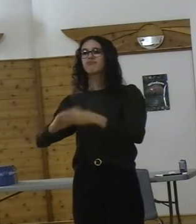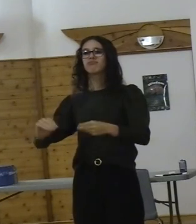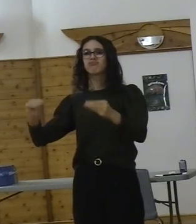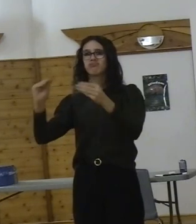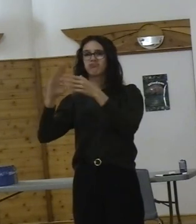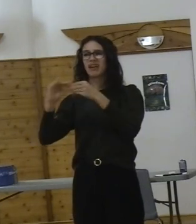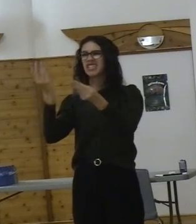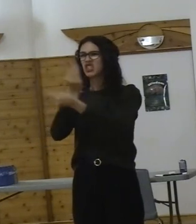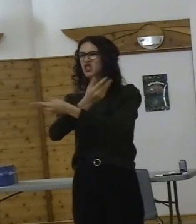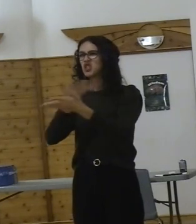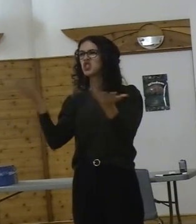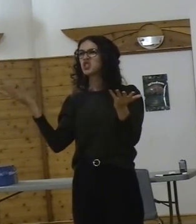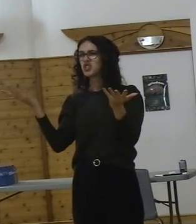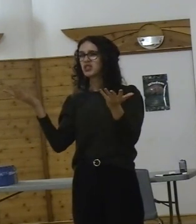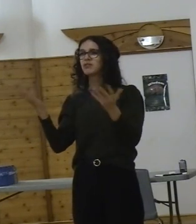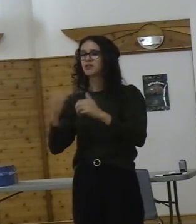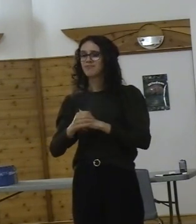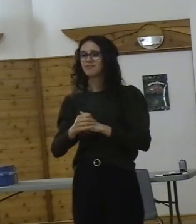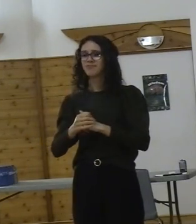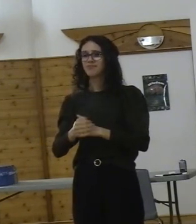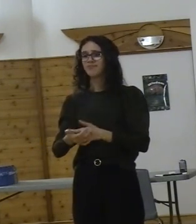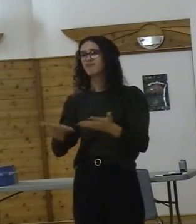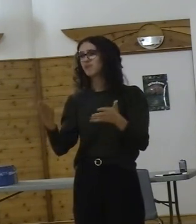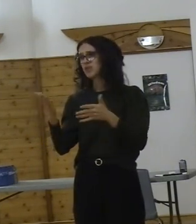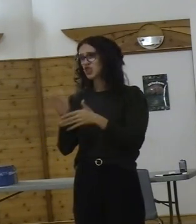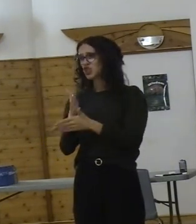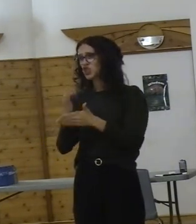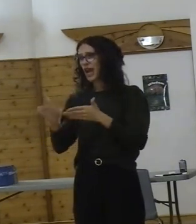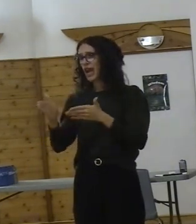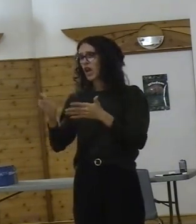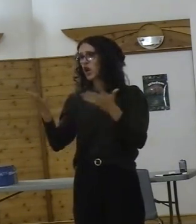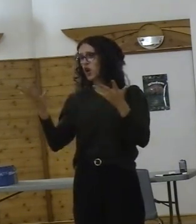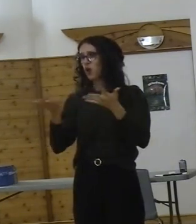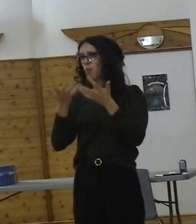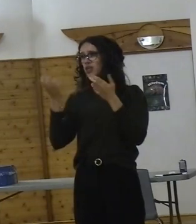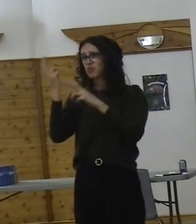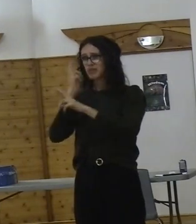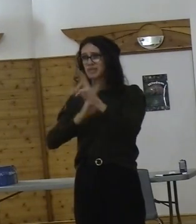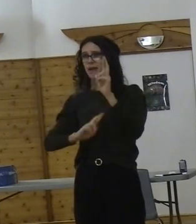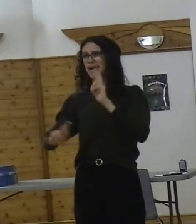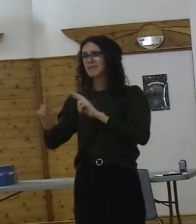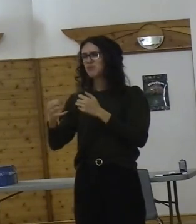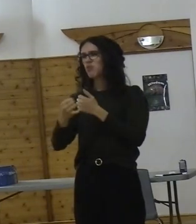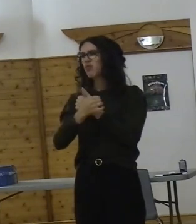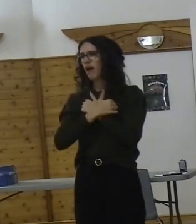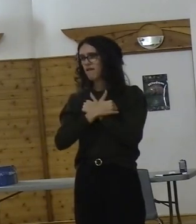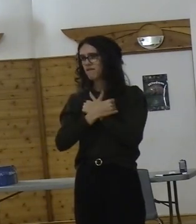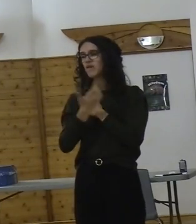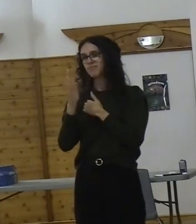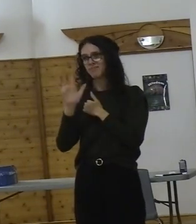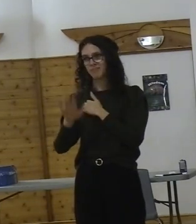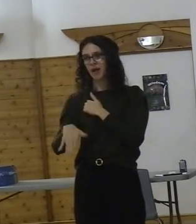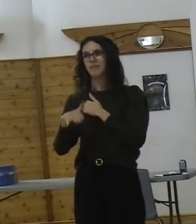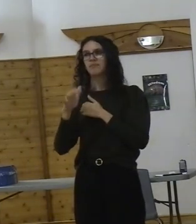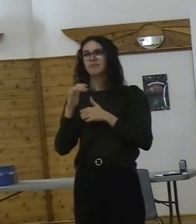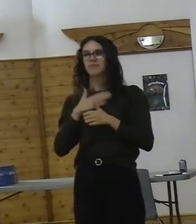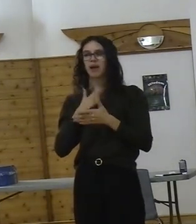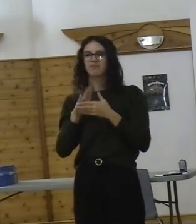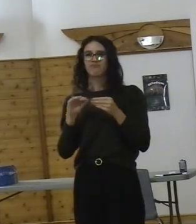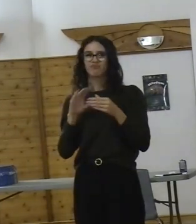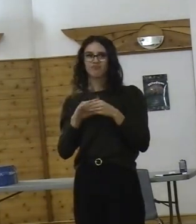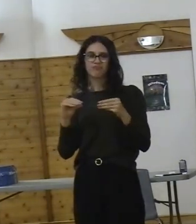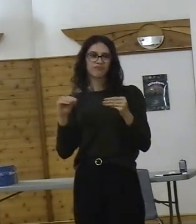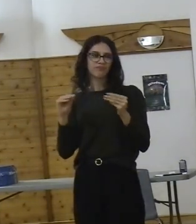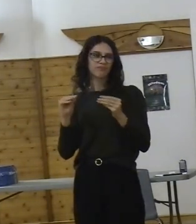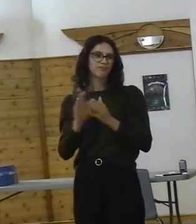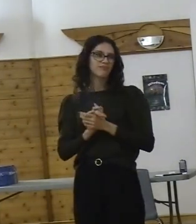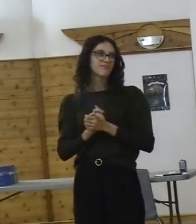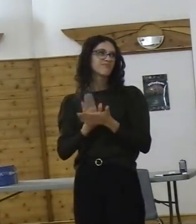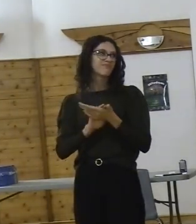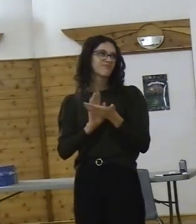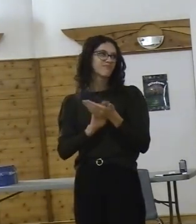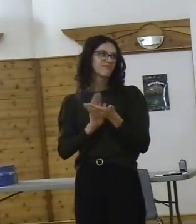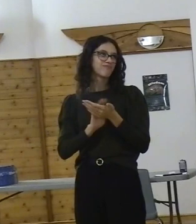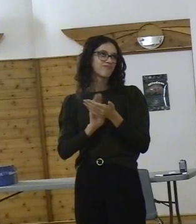applause